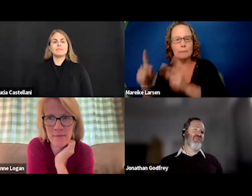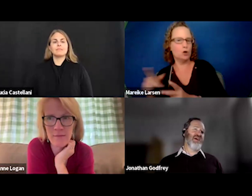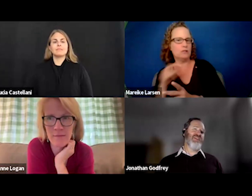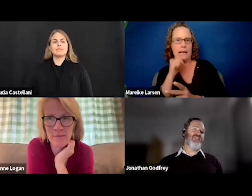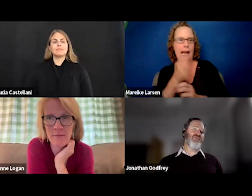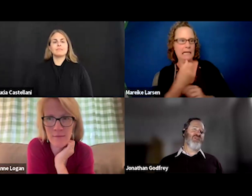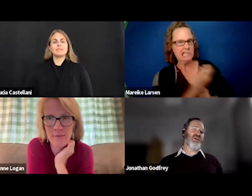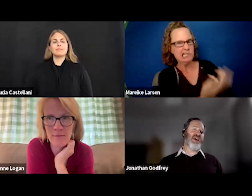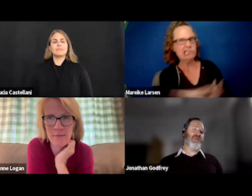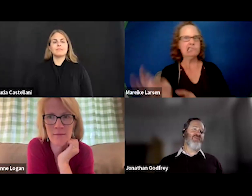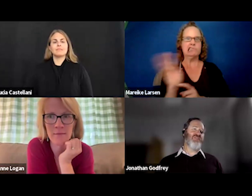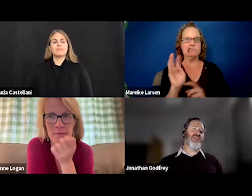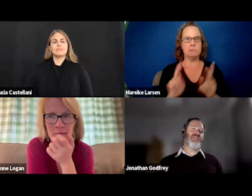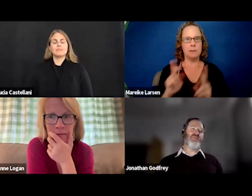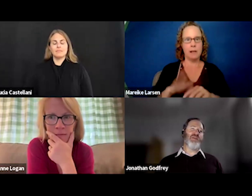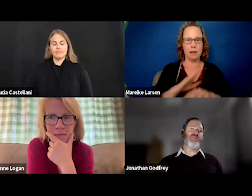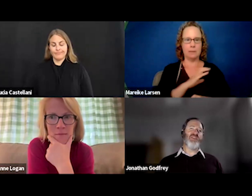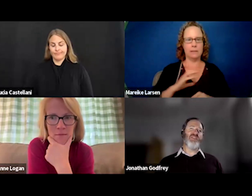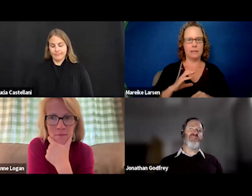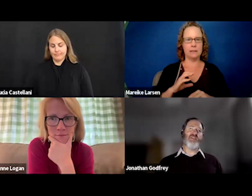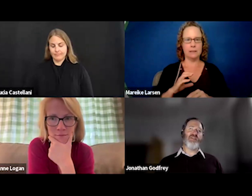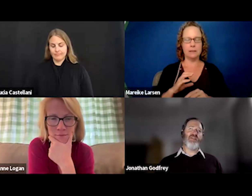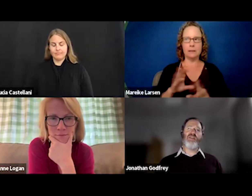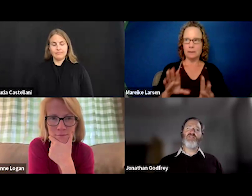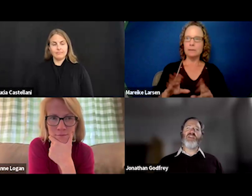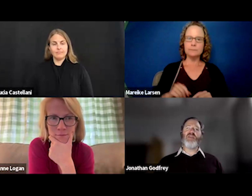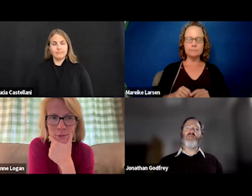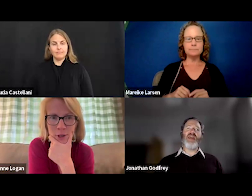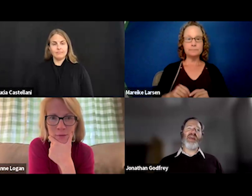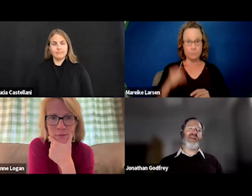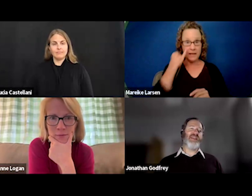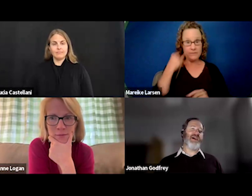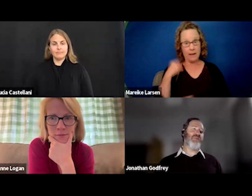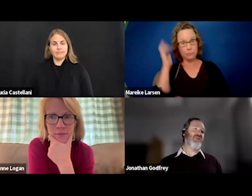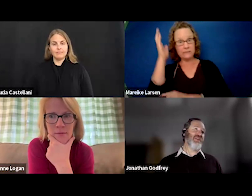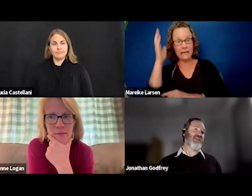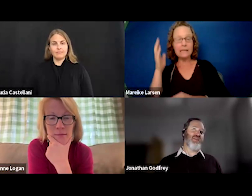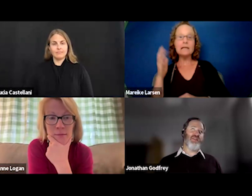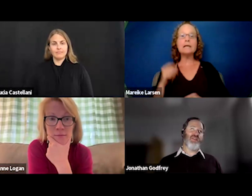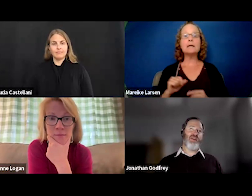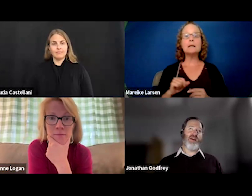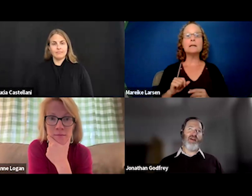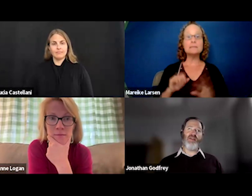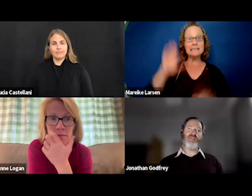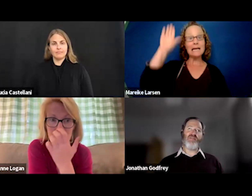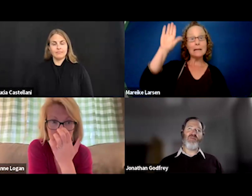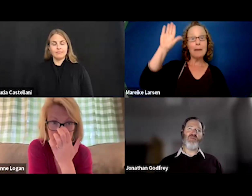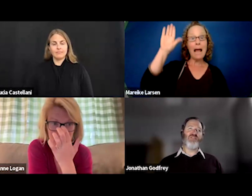Because making sure that I am seen to be presenting. Sticking my hand up when someone was